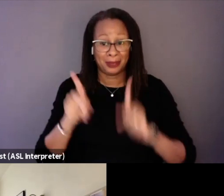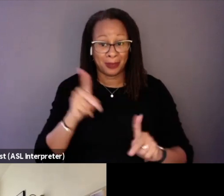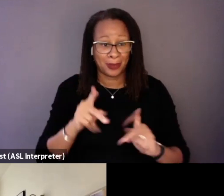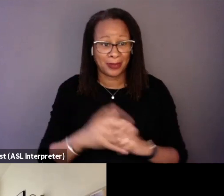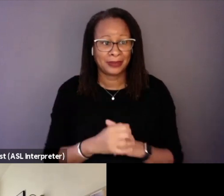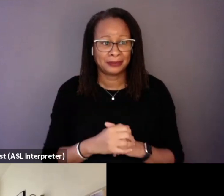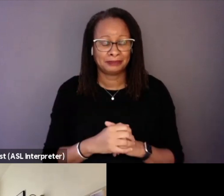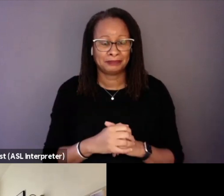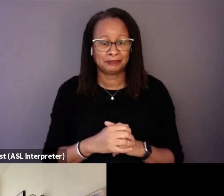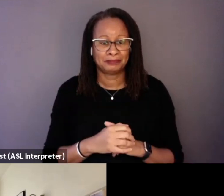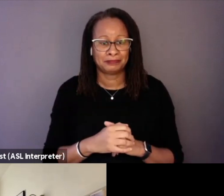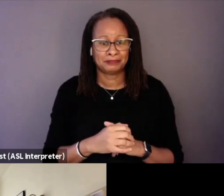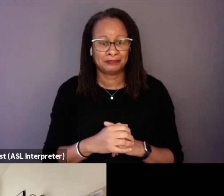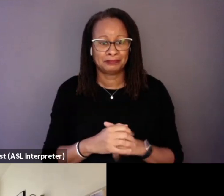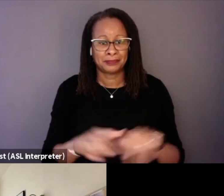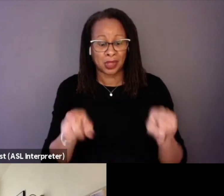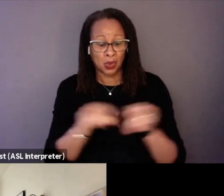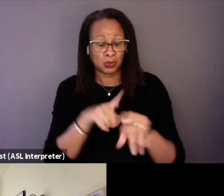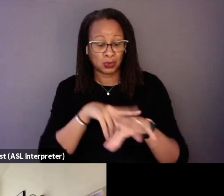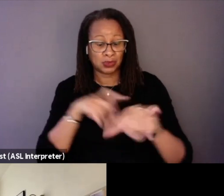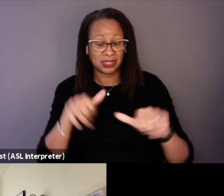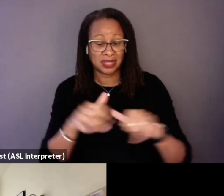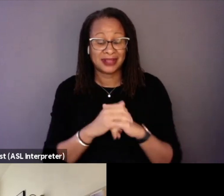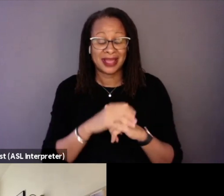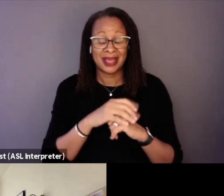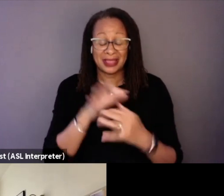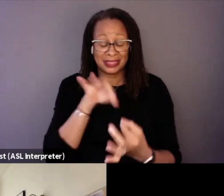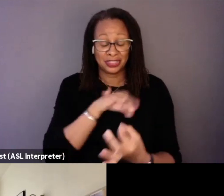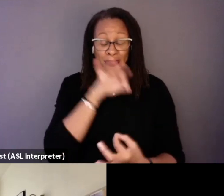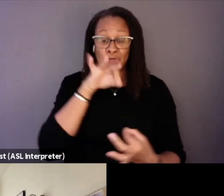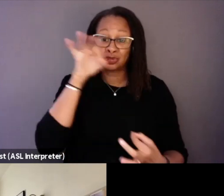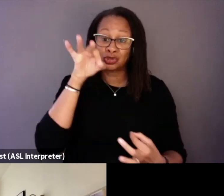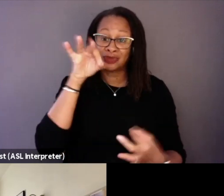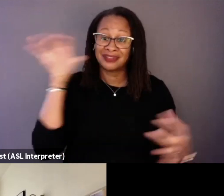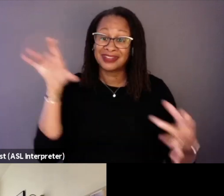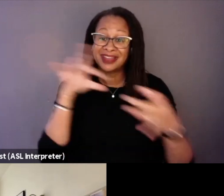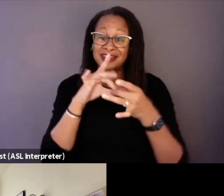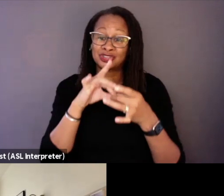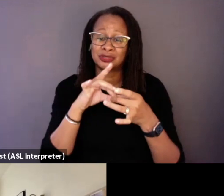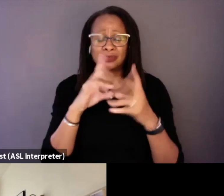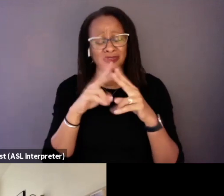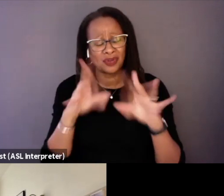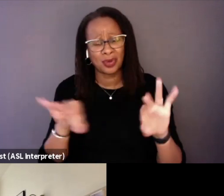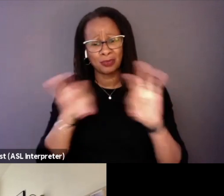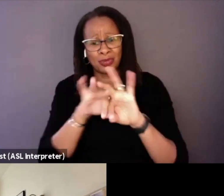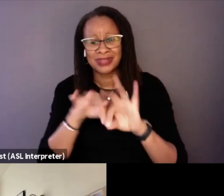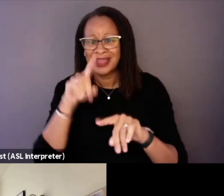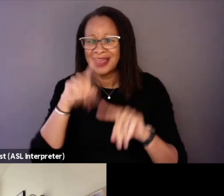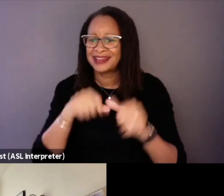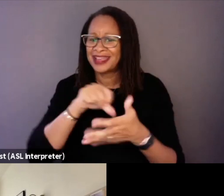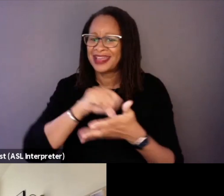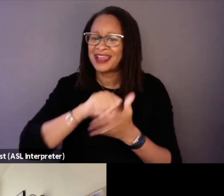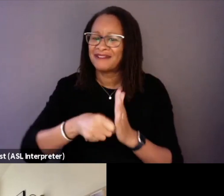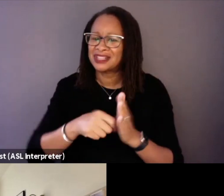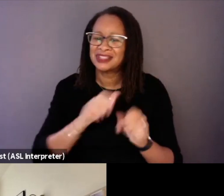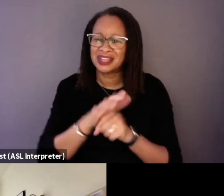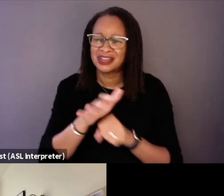and also about the spirituality. I cannot stress that enough because for me,